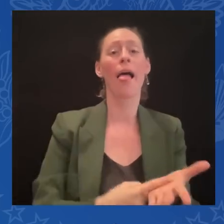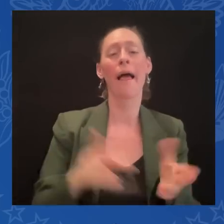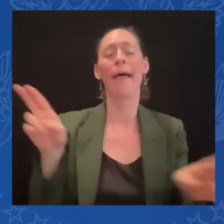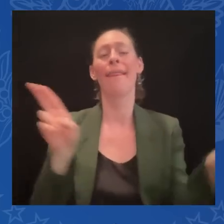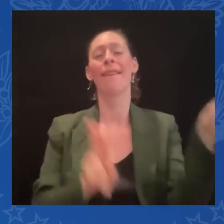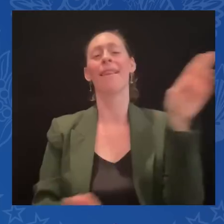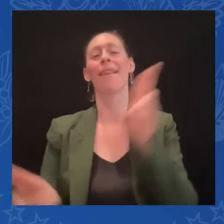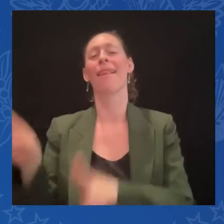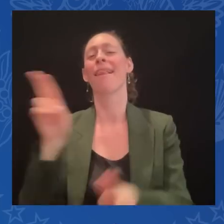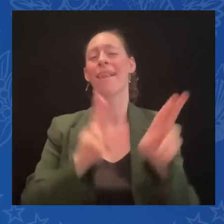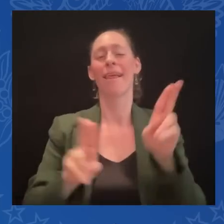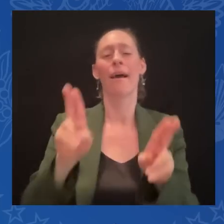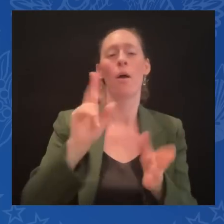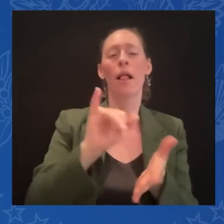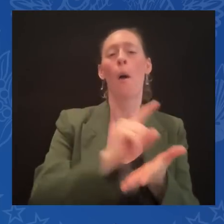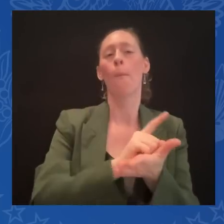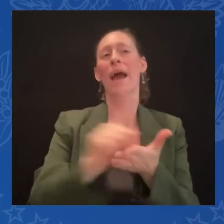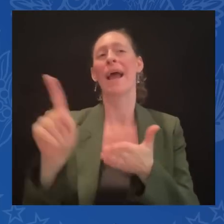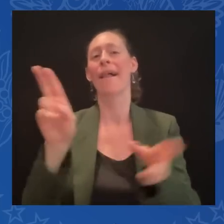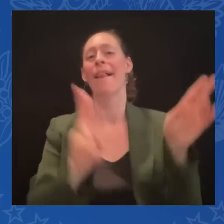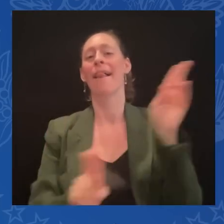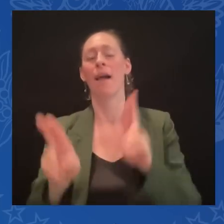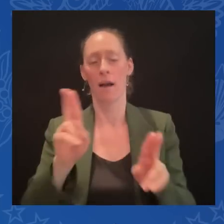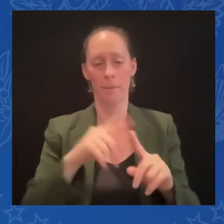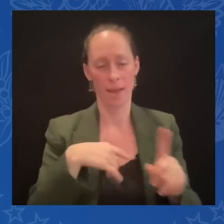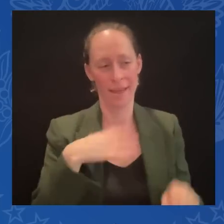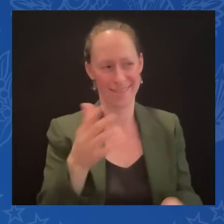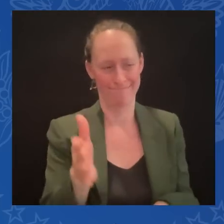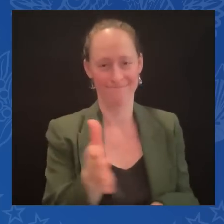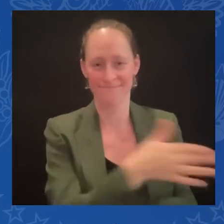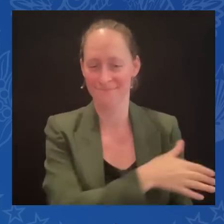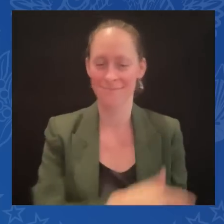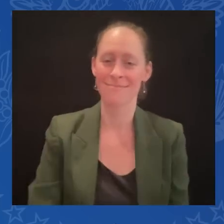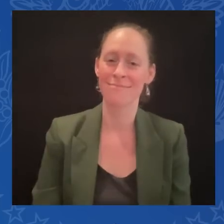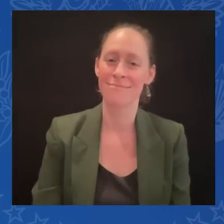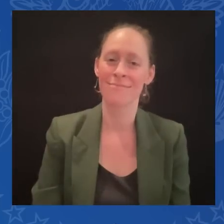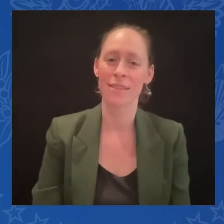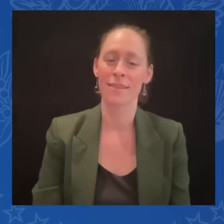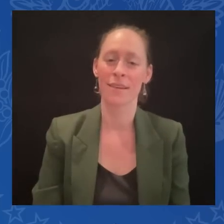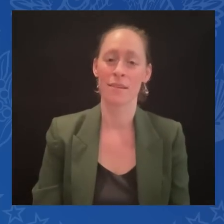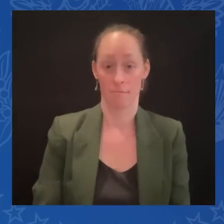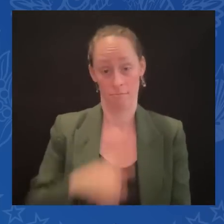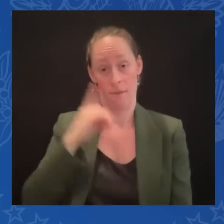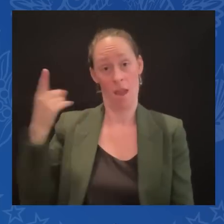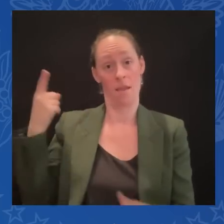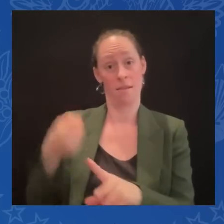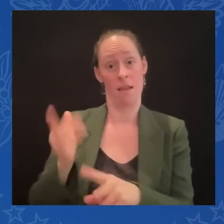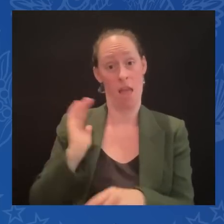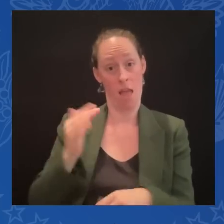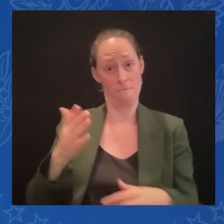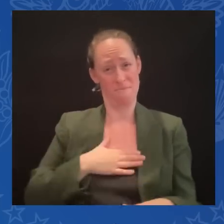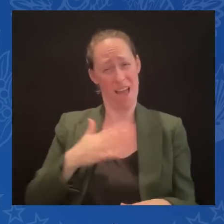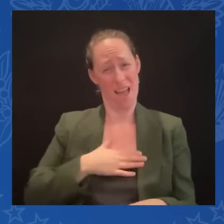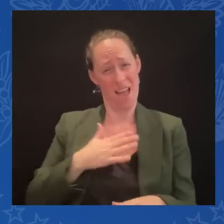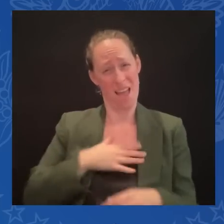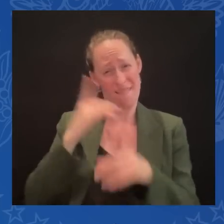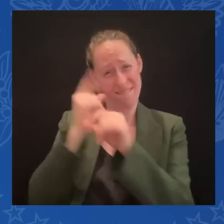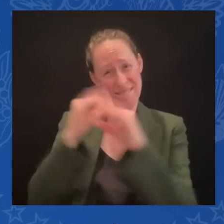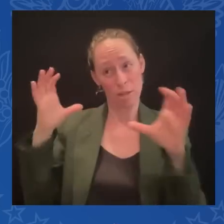On my watch, we're making infrastructure a decade headline. A decade. Yesterday, we announced that since I took office,